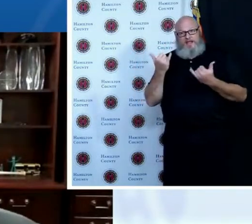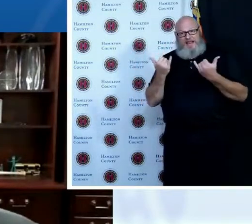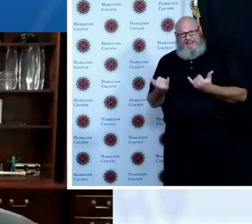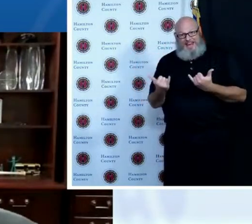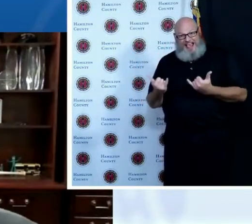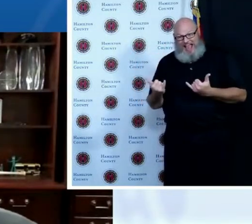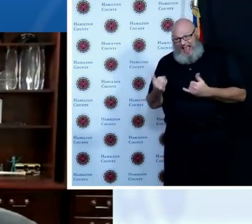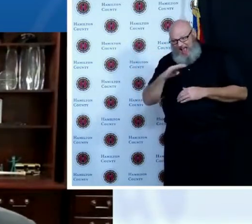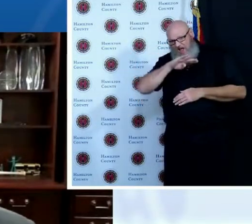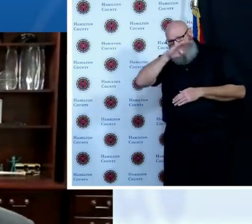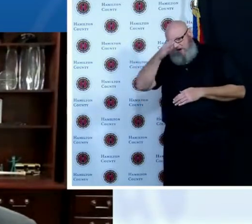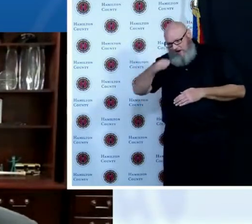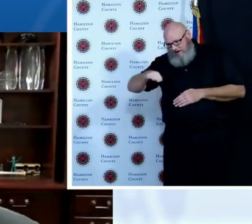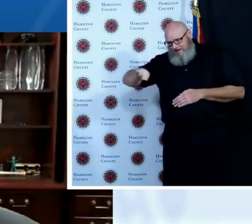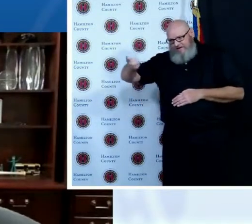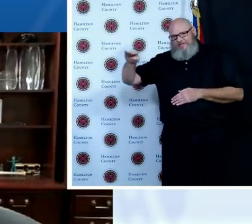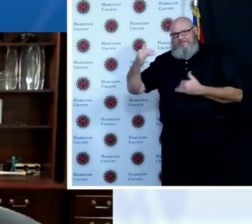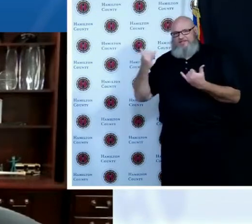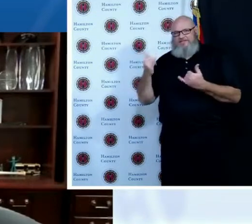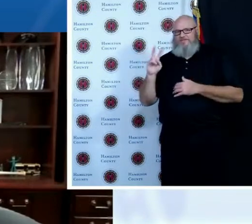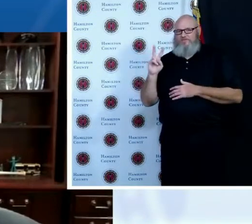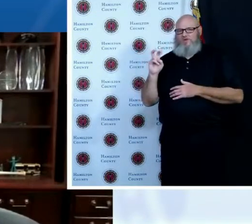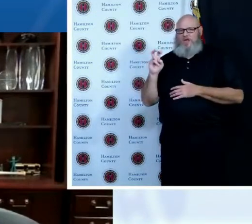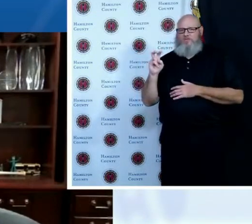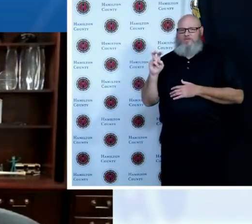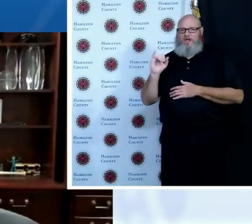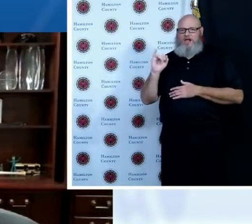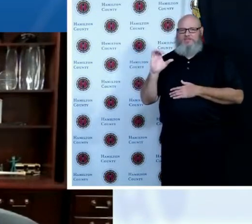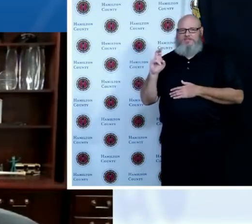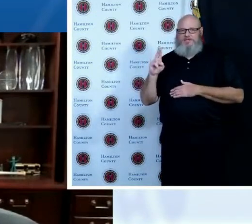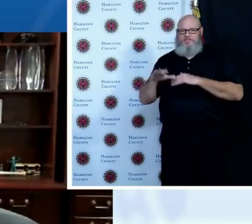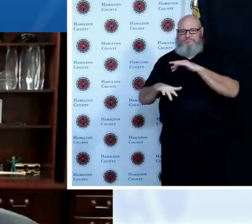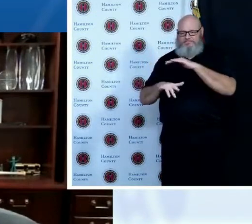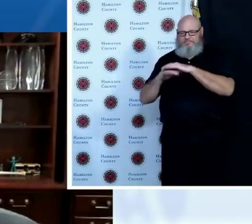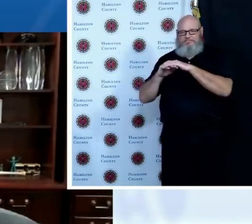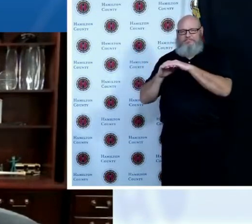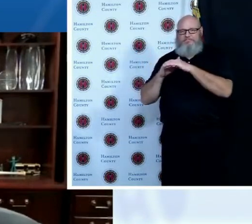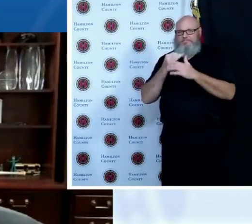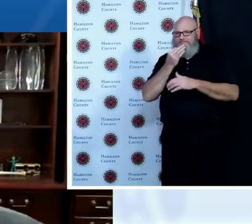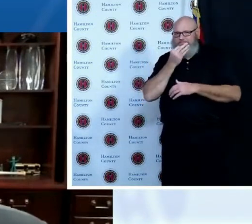that we're seeing a really maybe the biggest push in the critical care elements for that now the